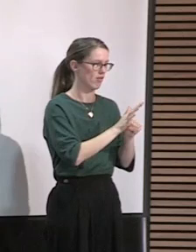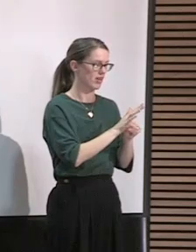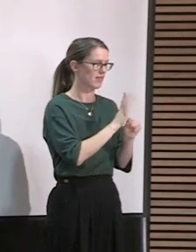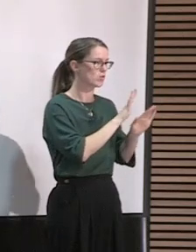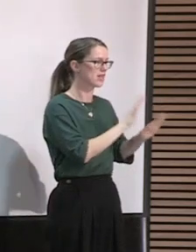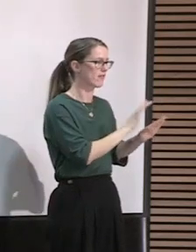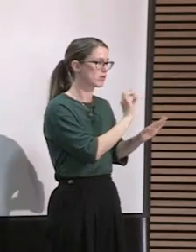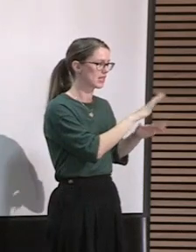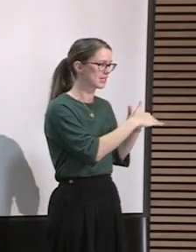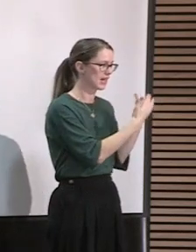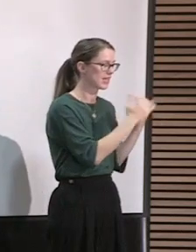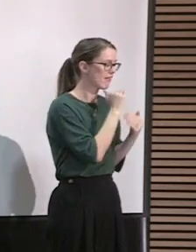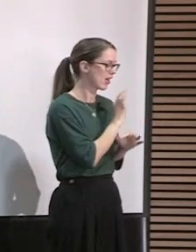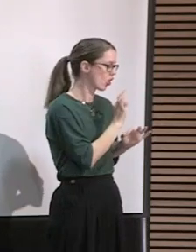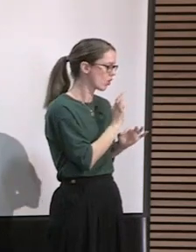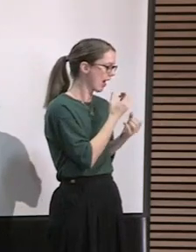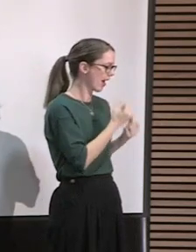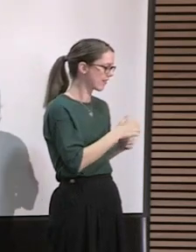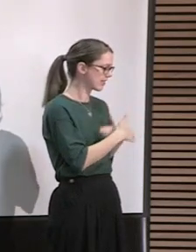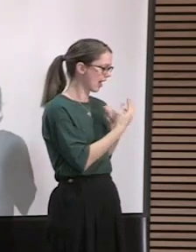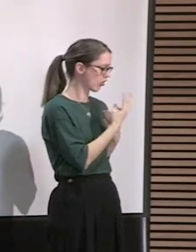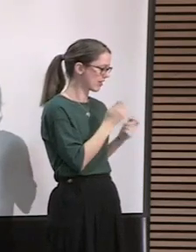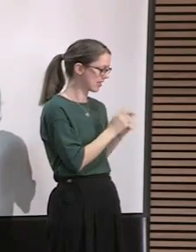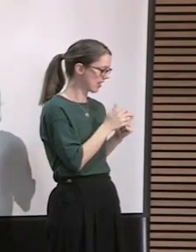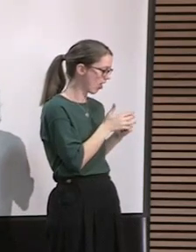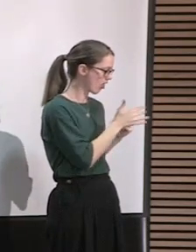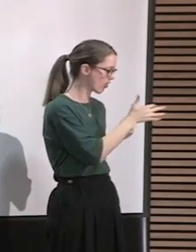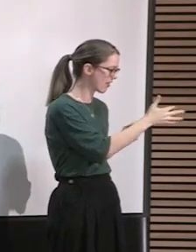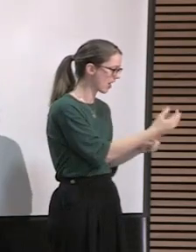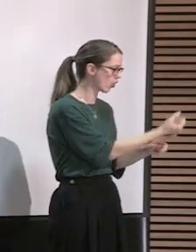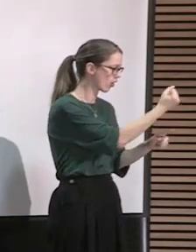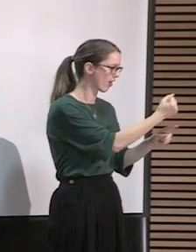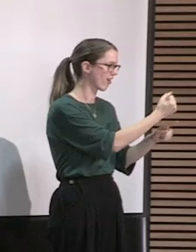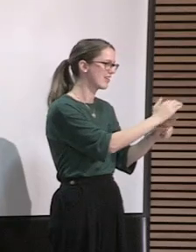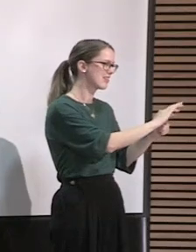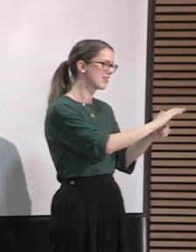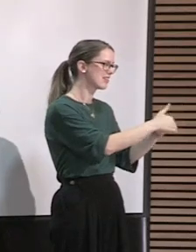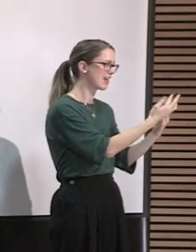days, in MIQ, for somebody who has a positive test from when they are tested positive. If